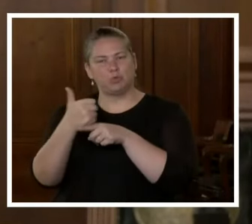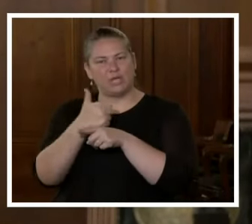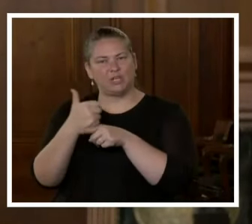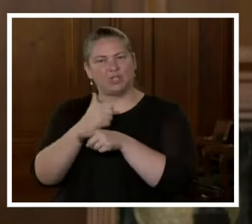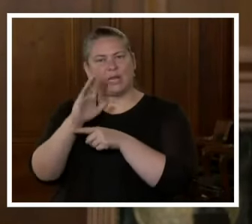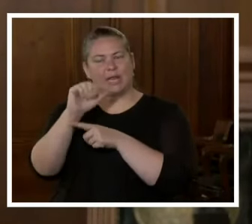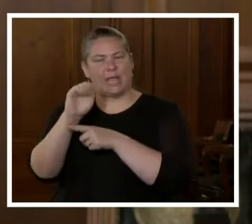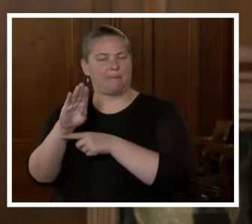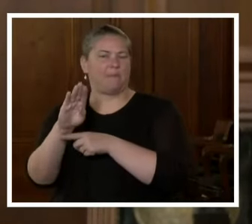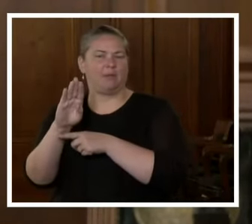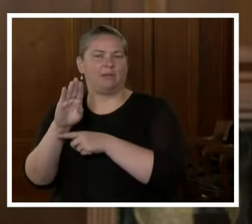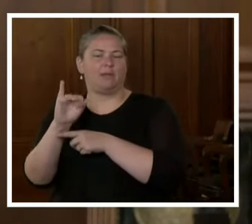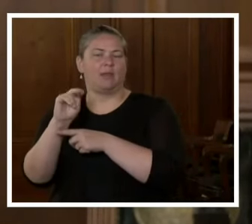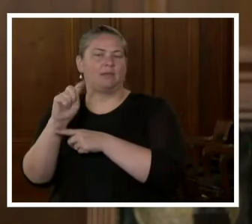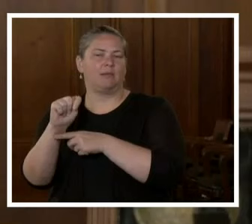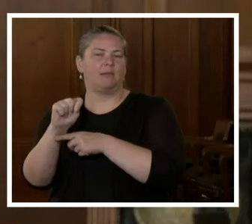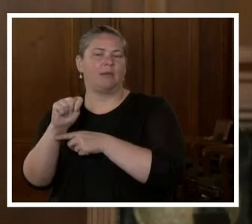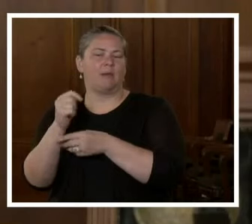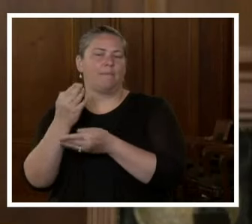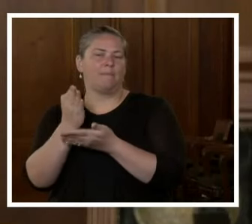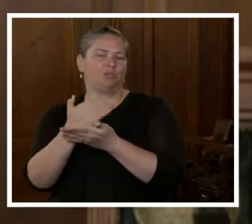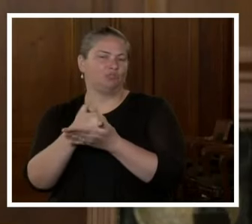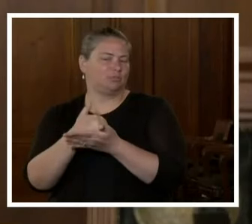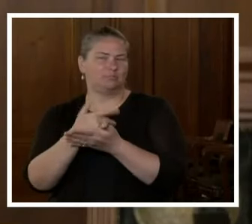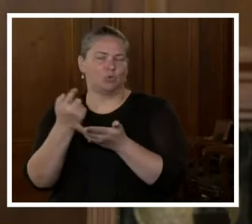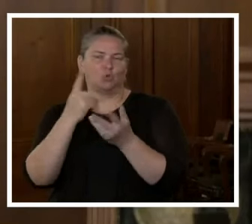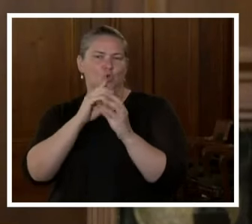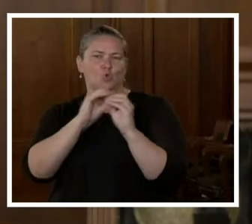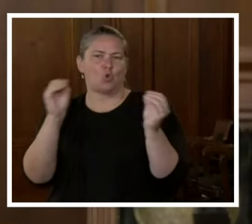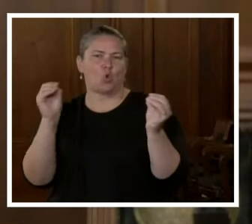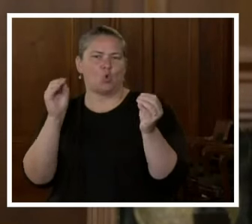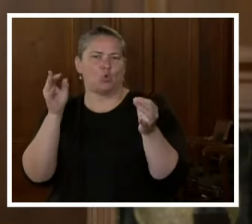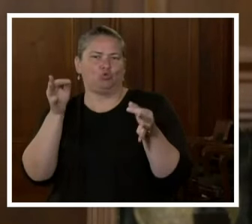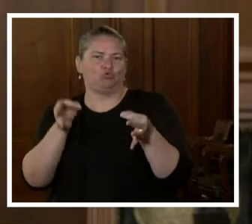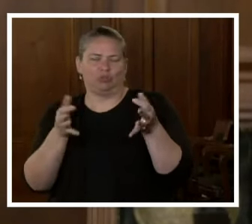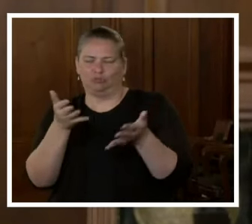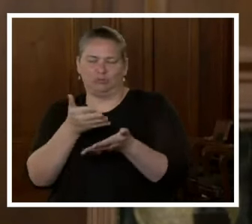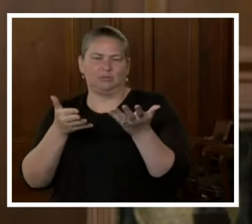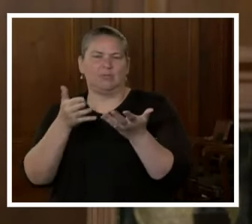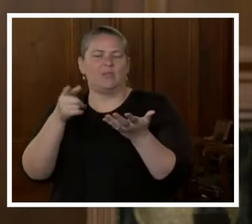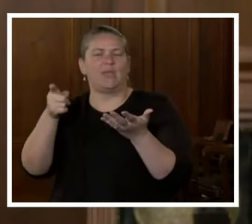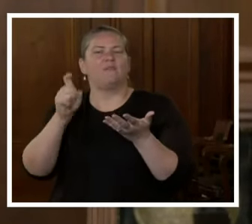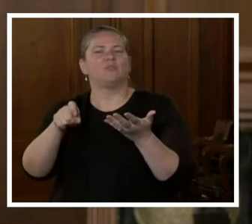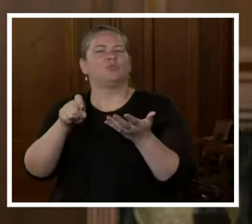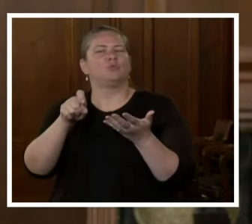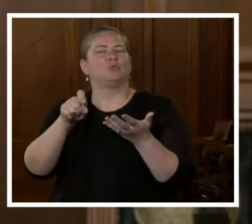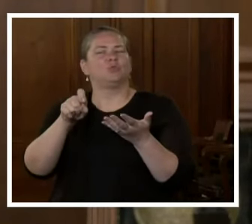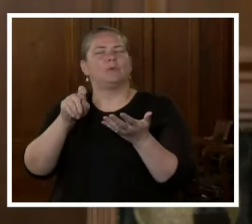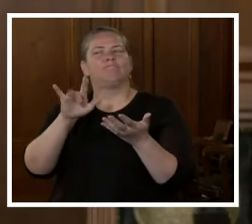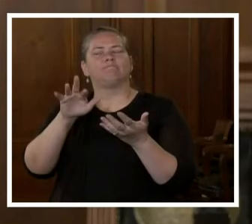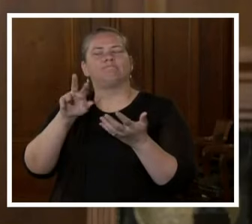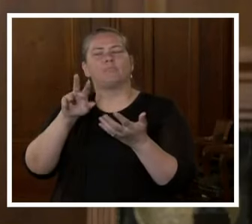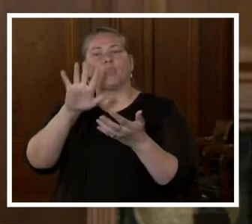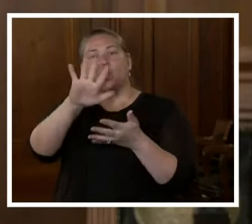SO I HAVE ENCOURAGED PEOPLE TO WEAR MASKS AND I HAVE SEEN SIGNIFICANT NUMBERS.